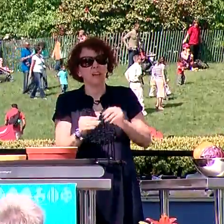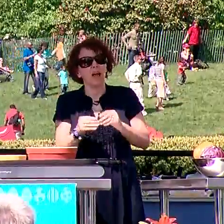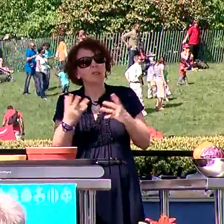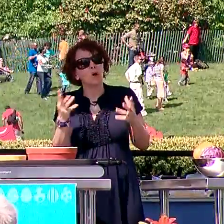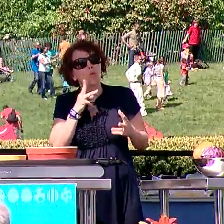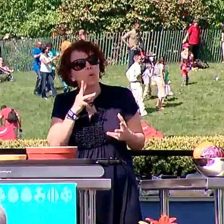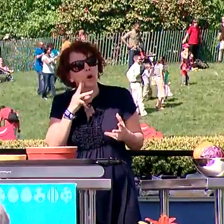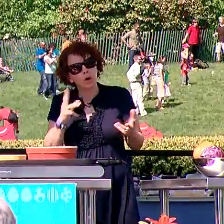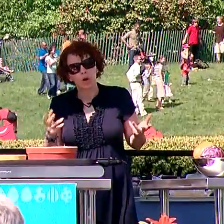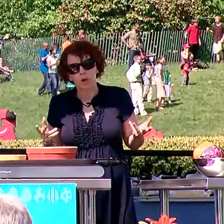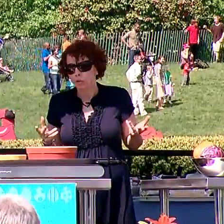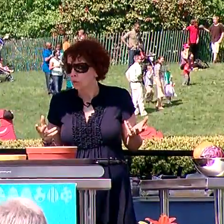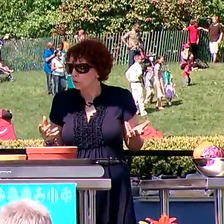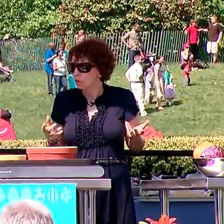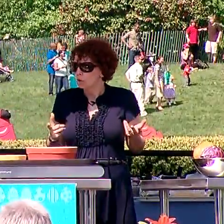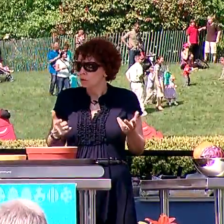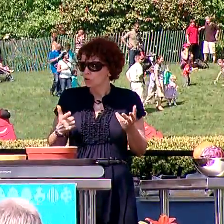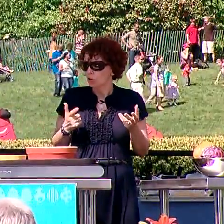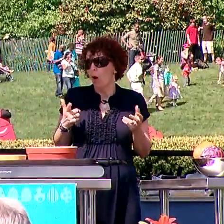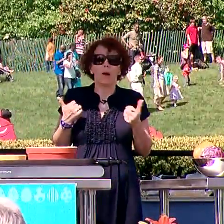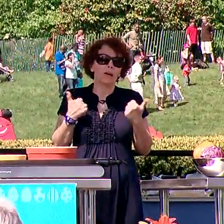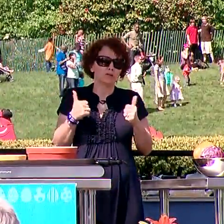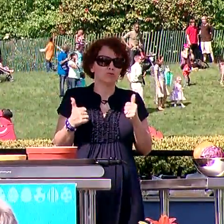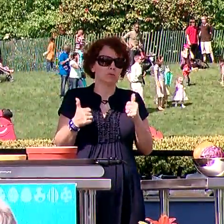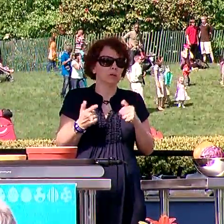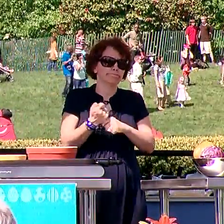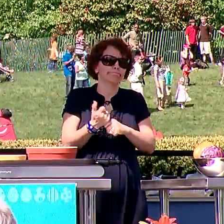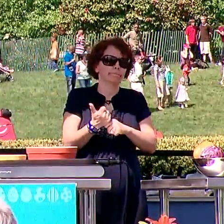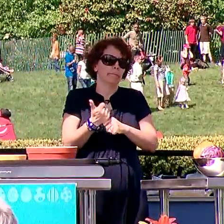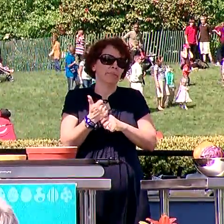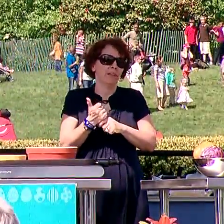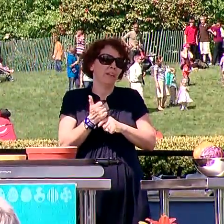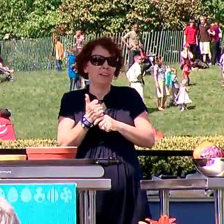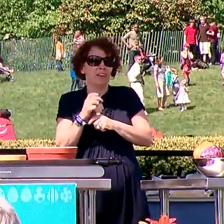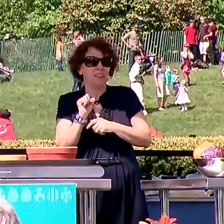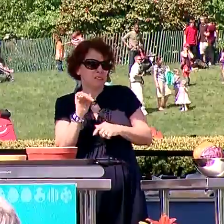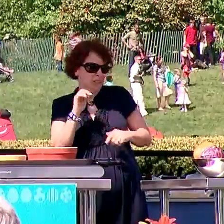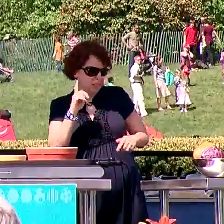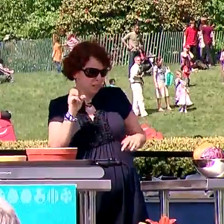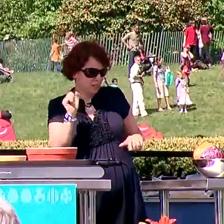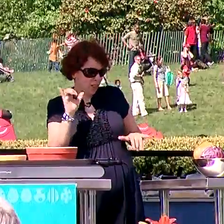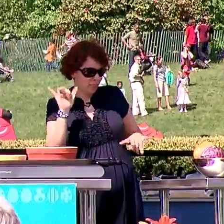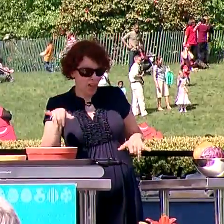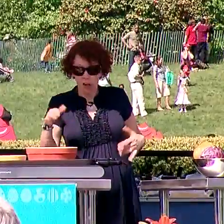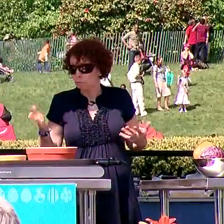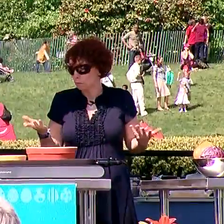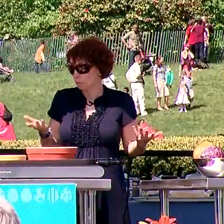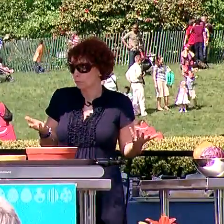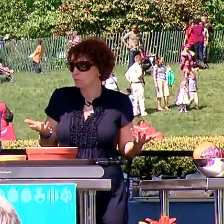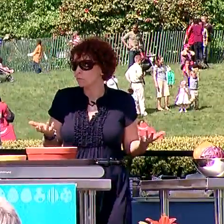So I cut around the seeds, just like that.